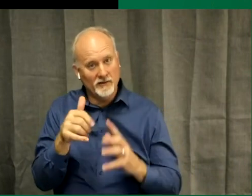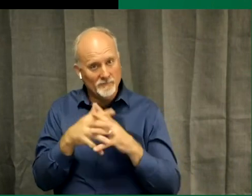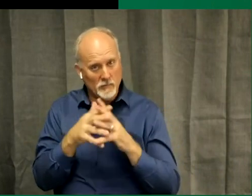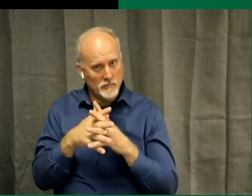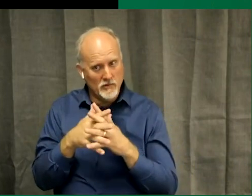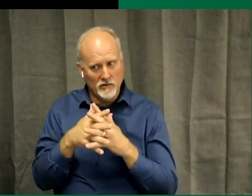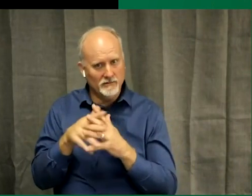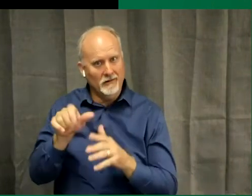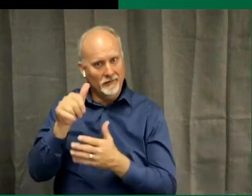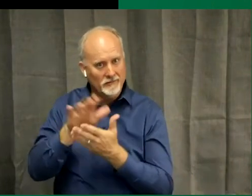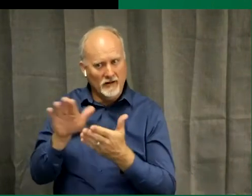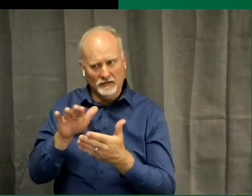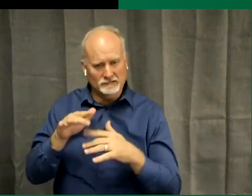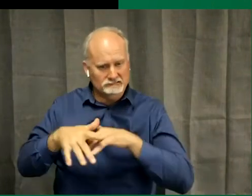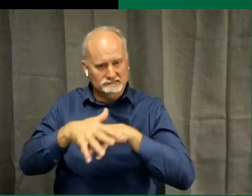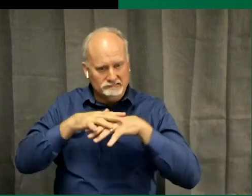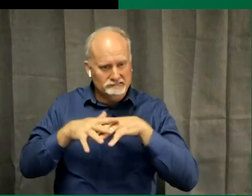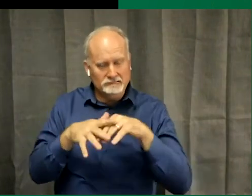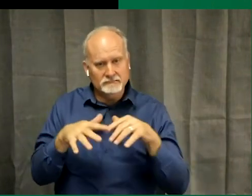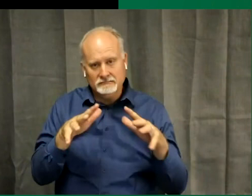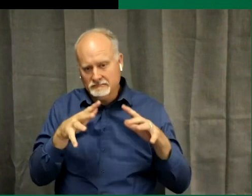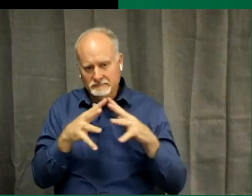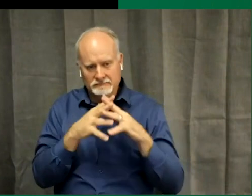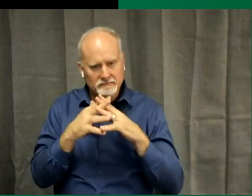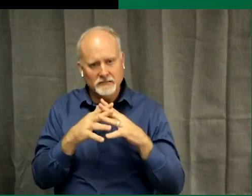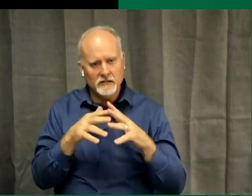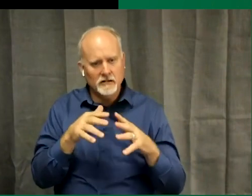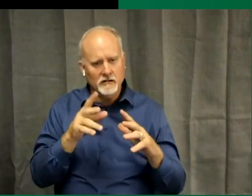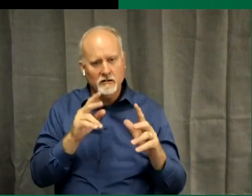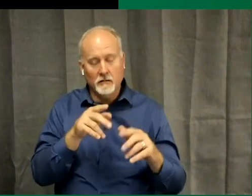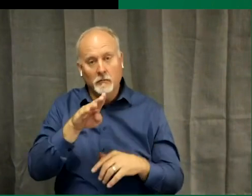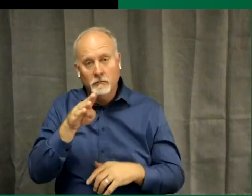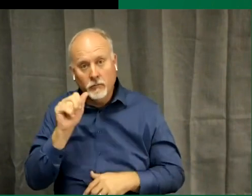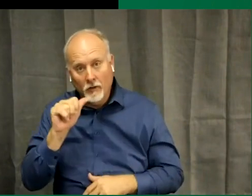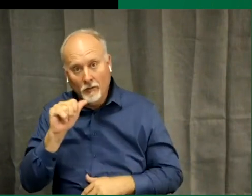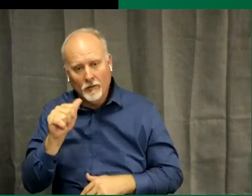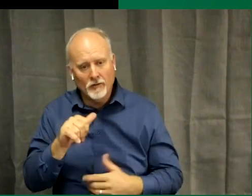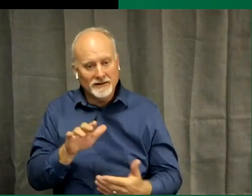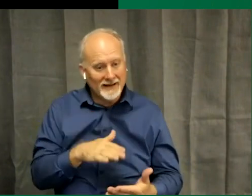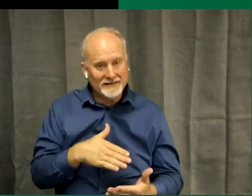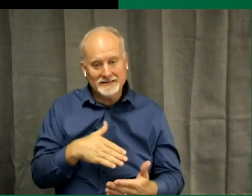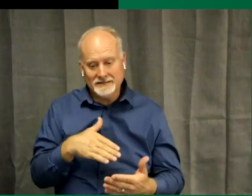close together no masks and maybe some students at a bar dancing singing very close together